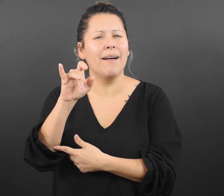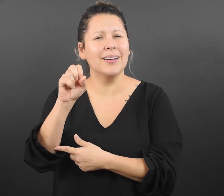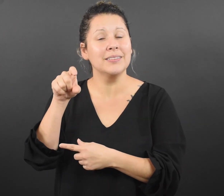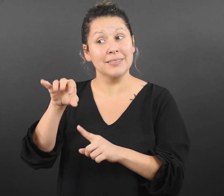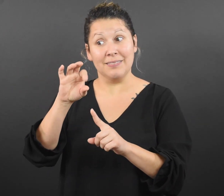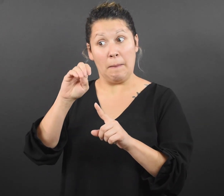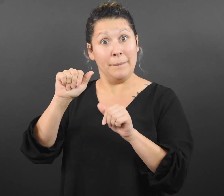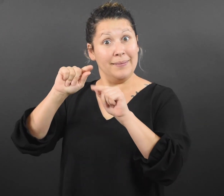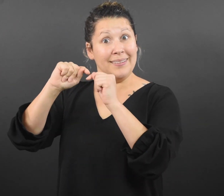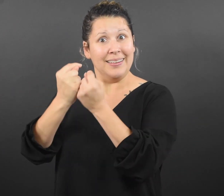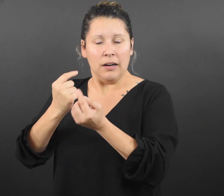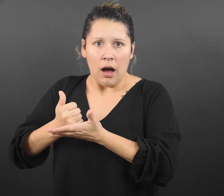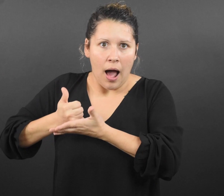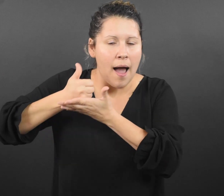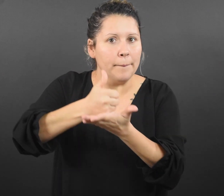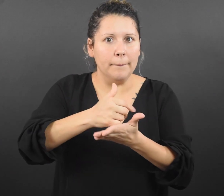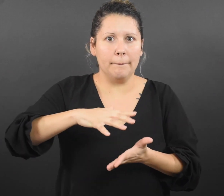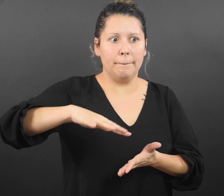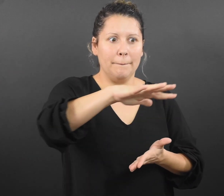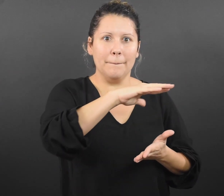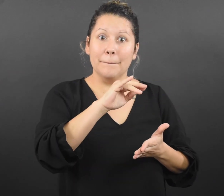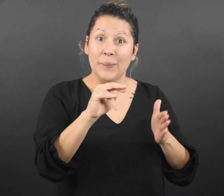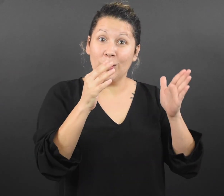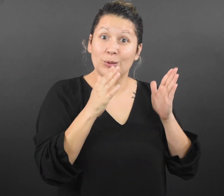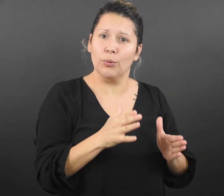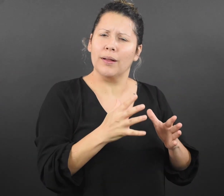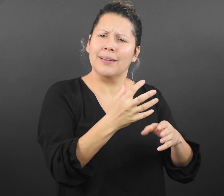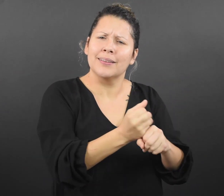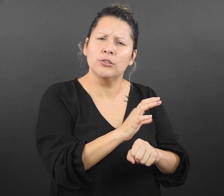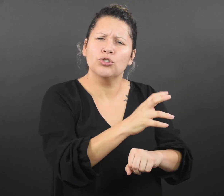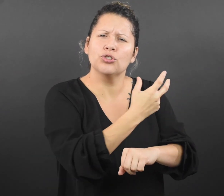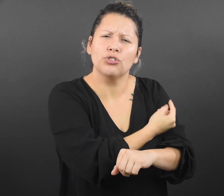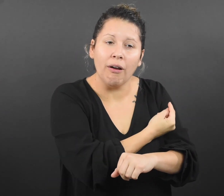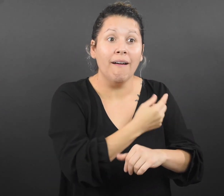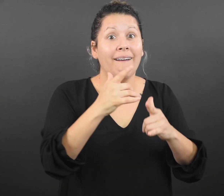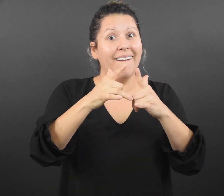“This FEMA team will help more Minnesotans get their shot and receive treatment if they